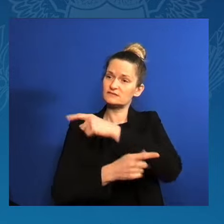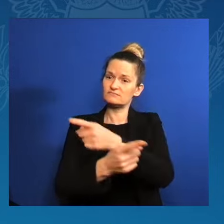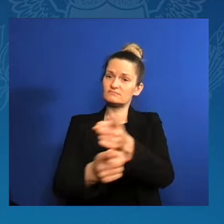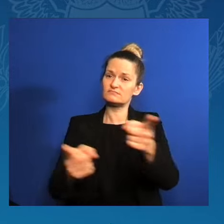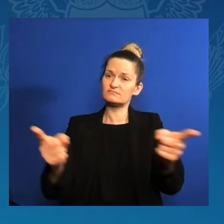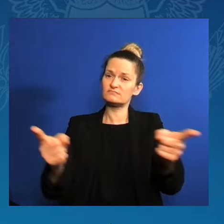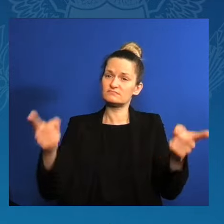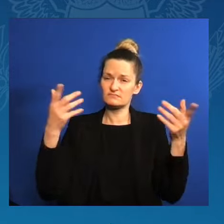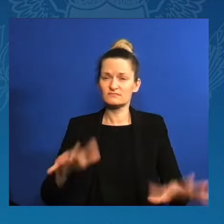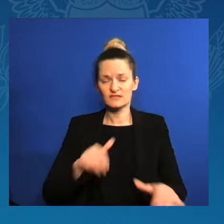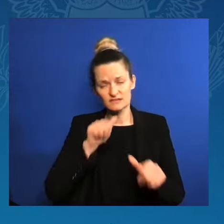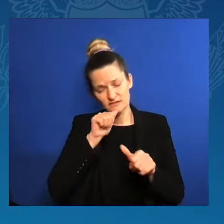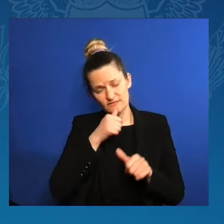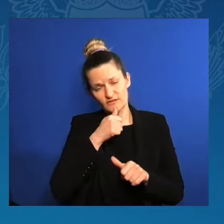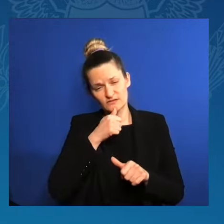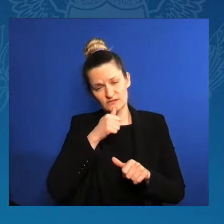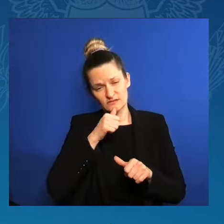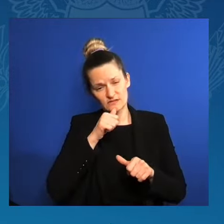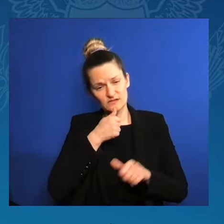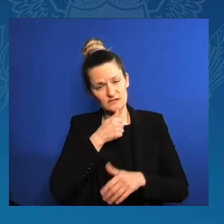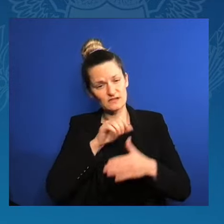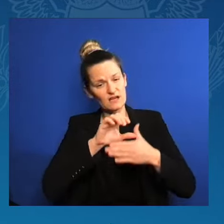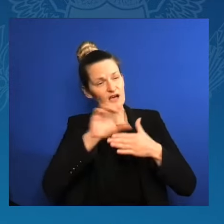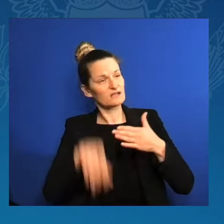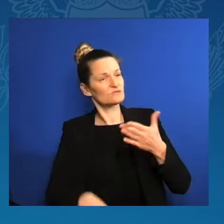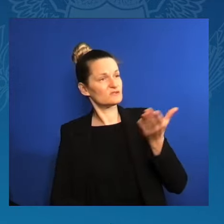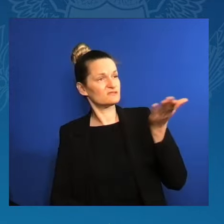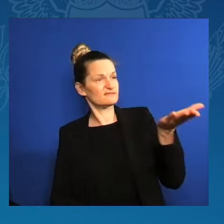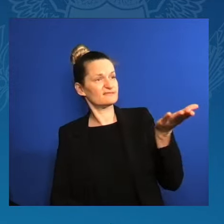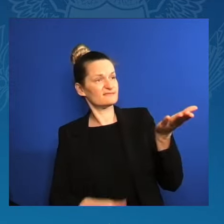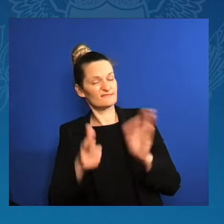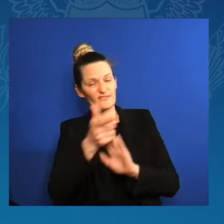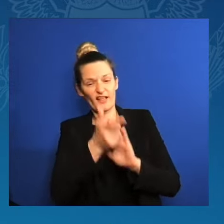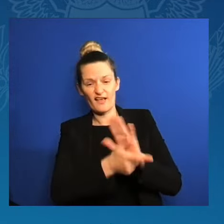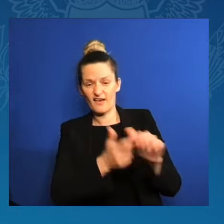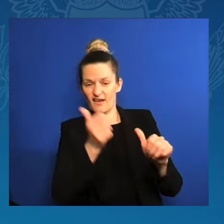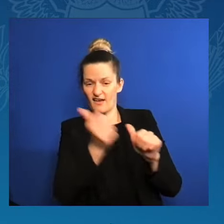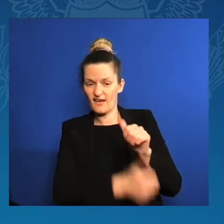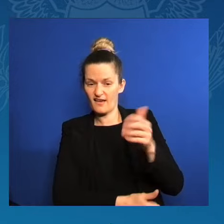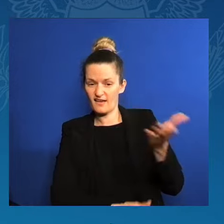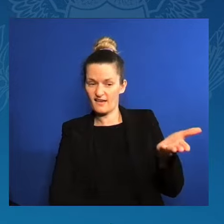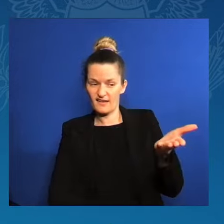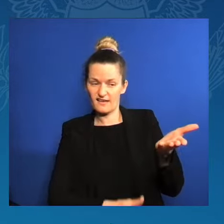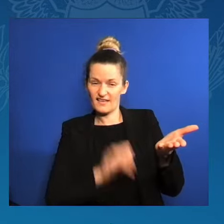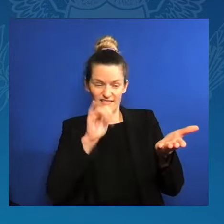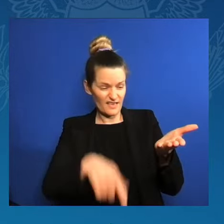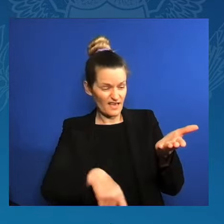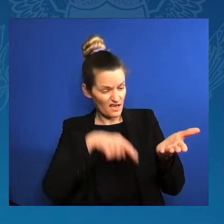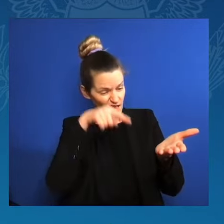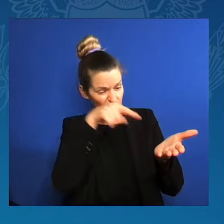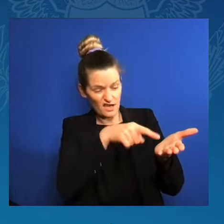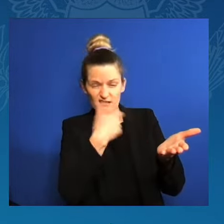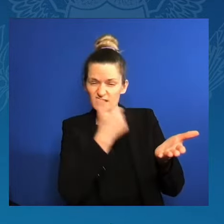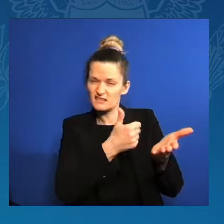Laws that in design and effect have created chaos, confusion, and fear.